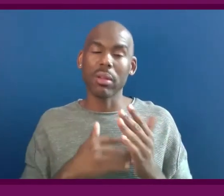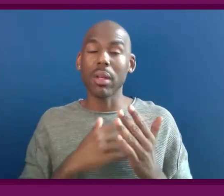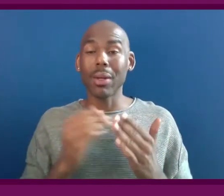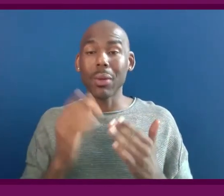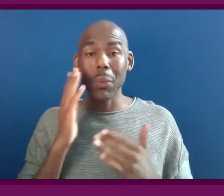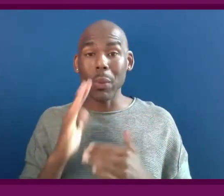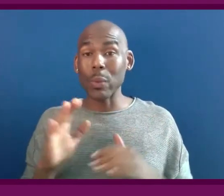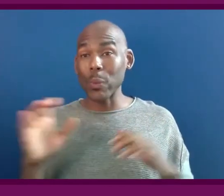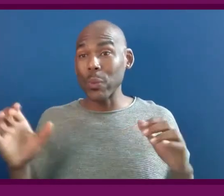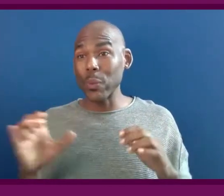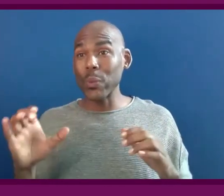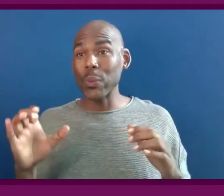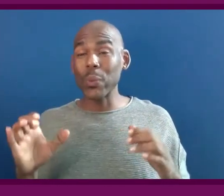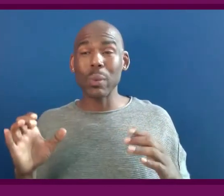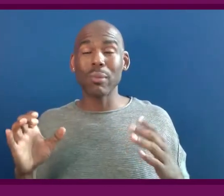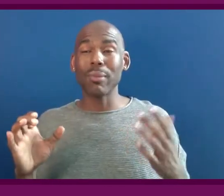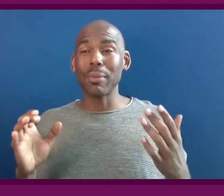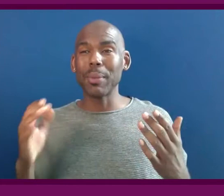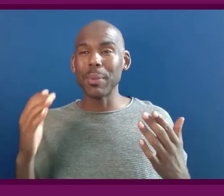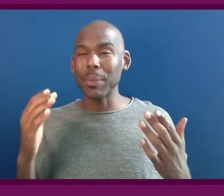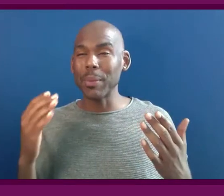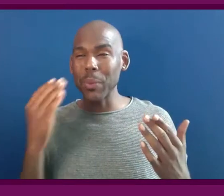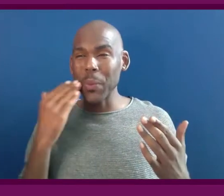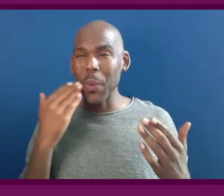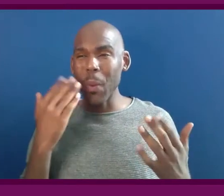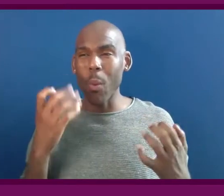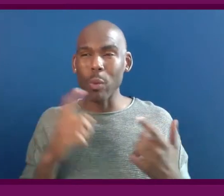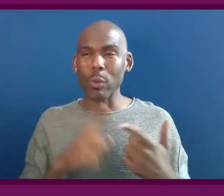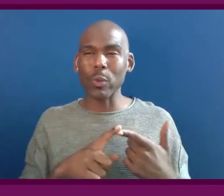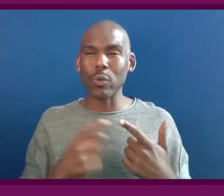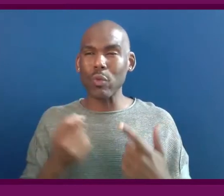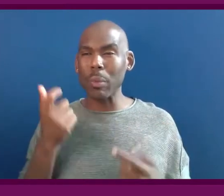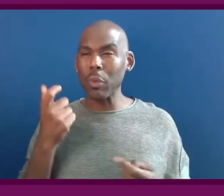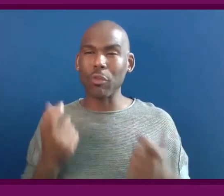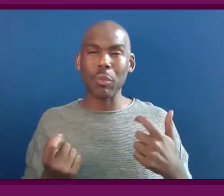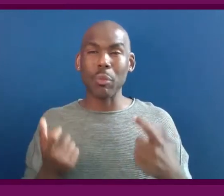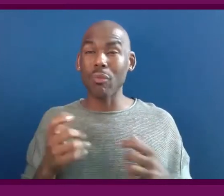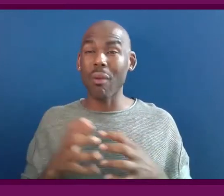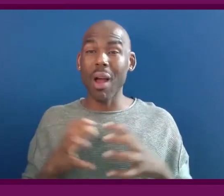going to do what they always do and trying to pull back a lot of the progress that we've